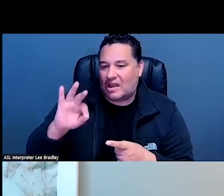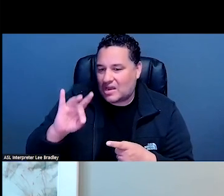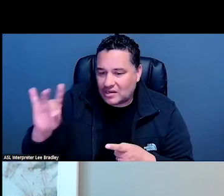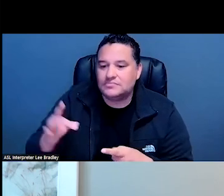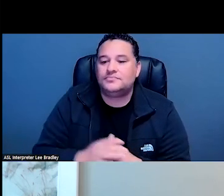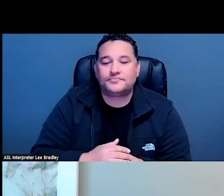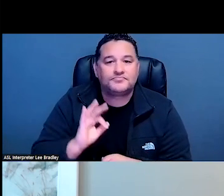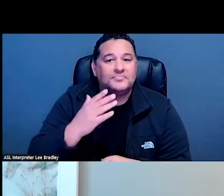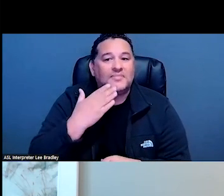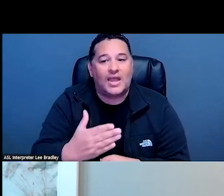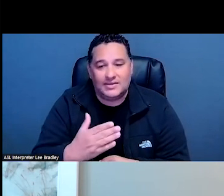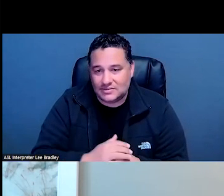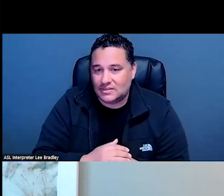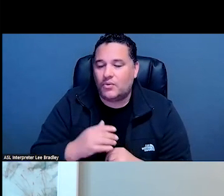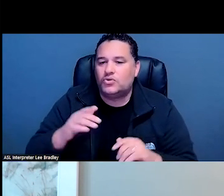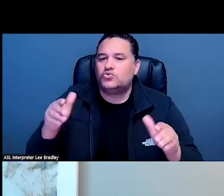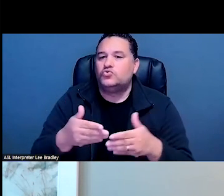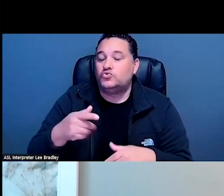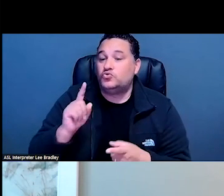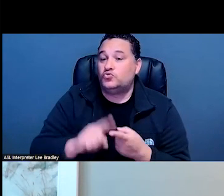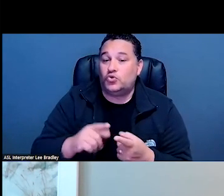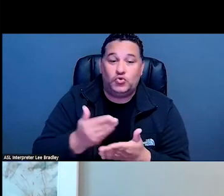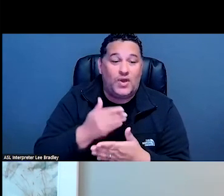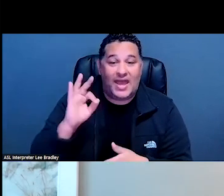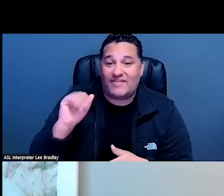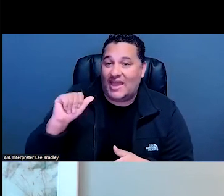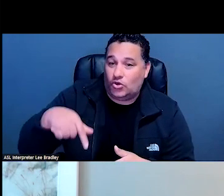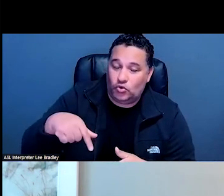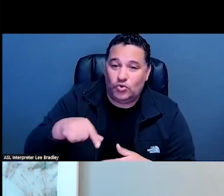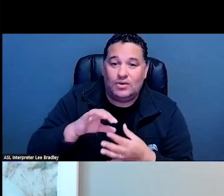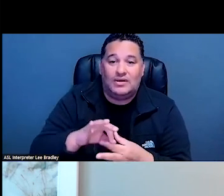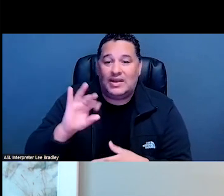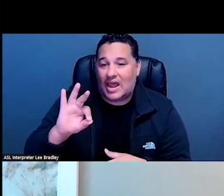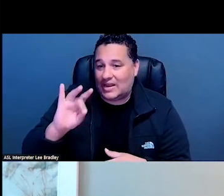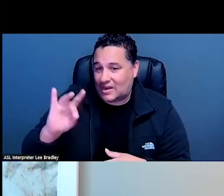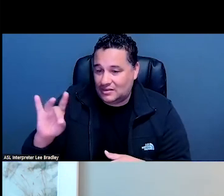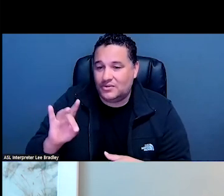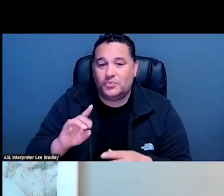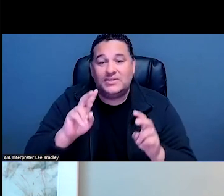D, STAFF, 988, F AQs. > THANK YOU. I WANTED TO INTRODUCE